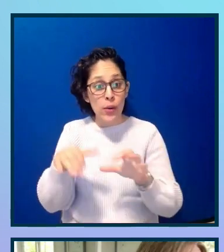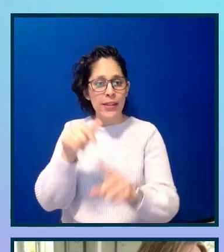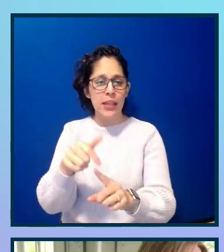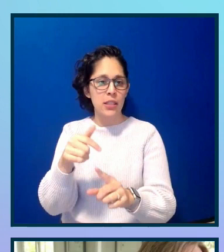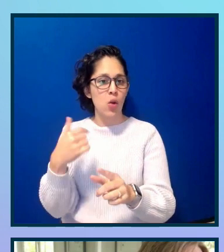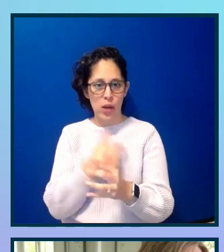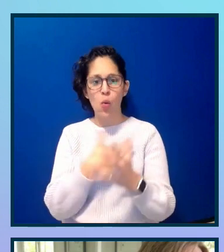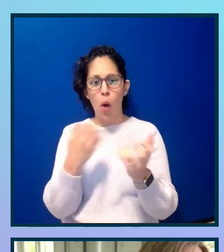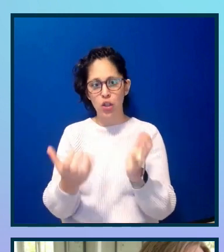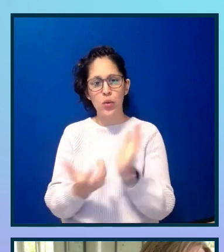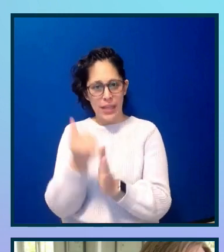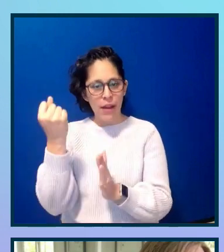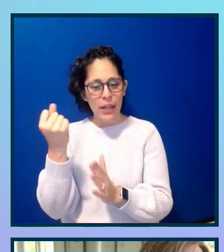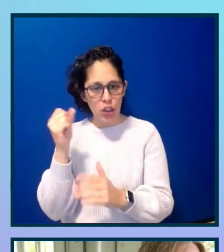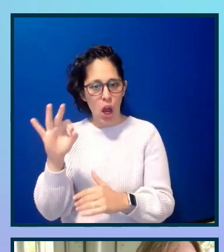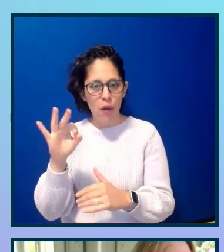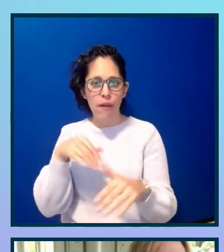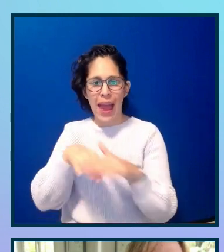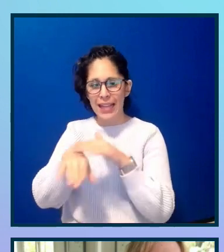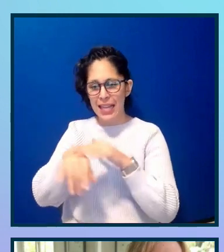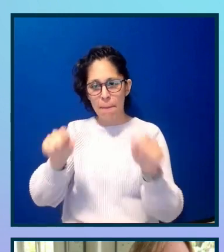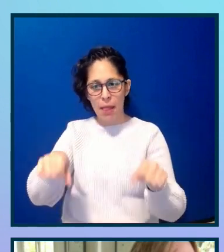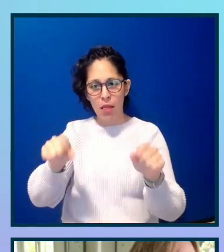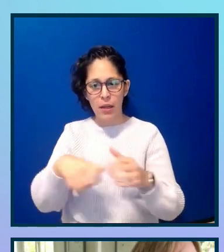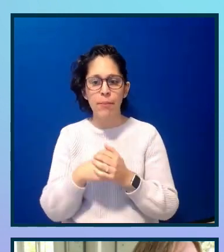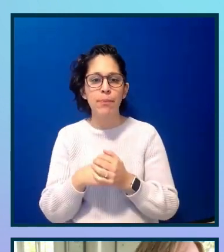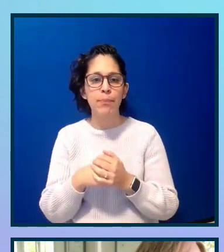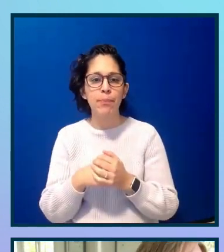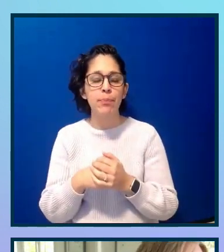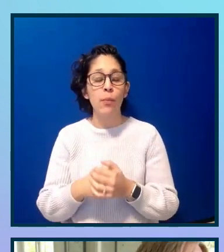of the accessibility. And then finally, finally, finally,